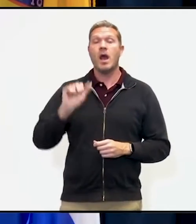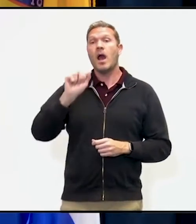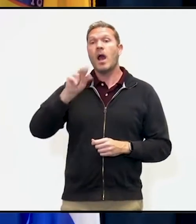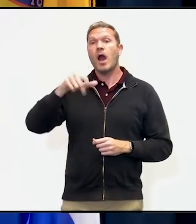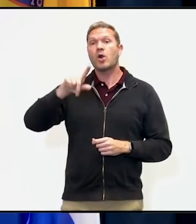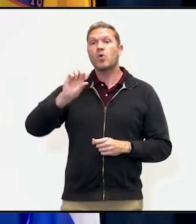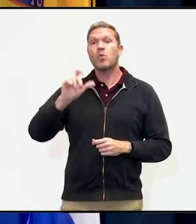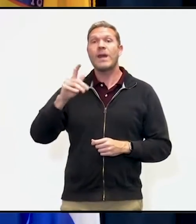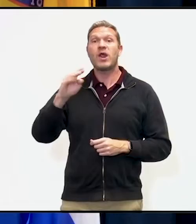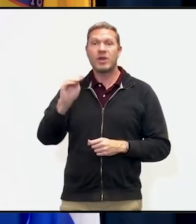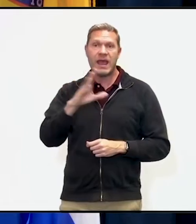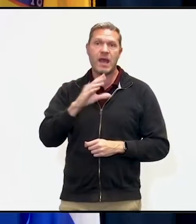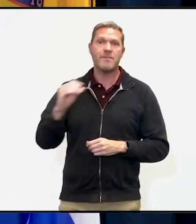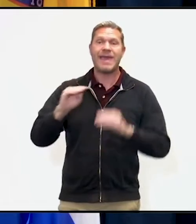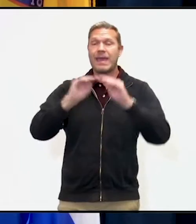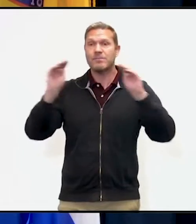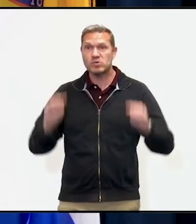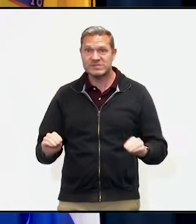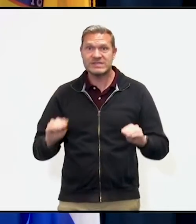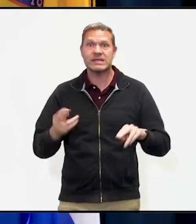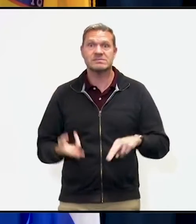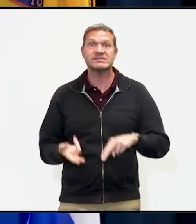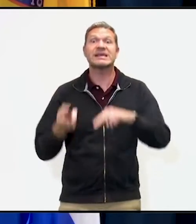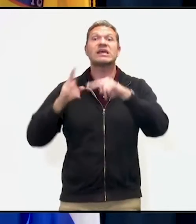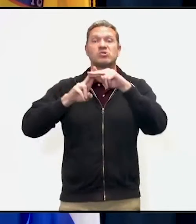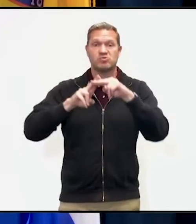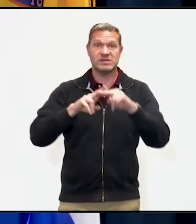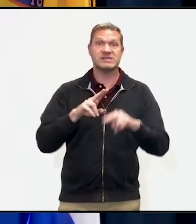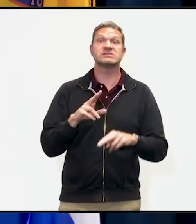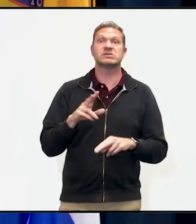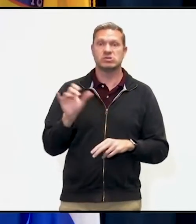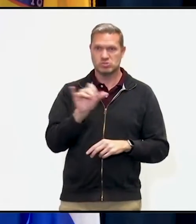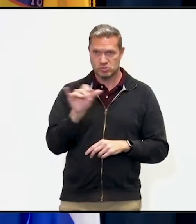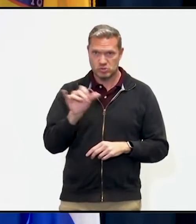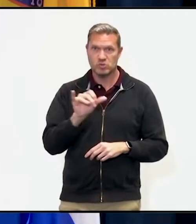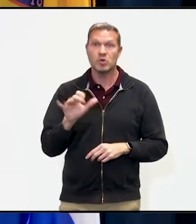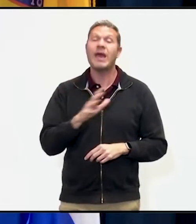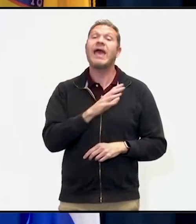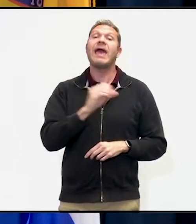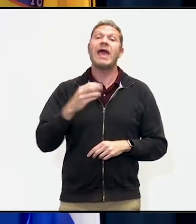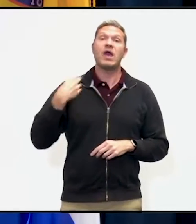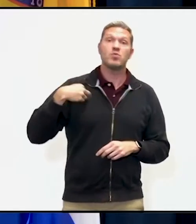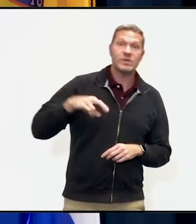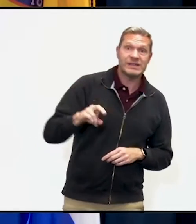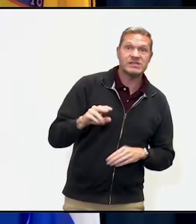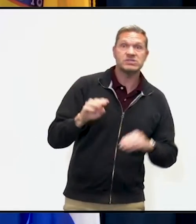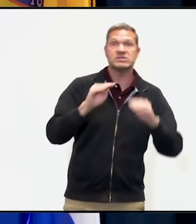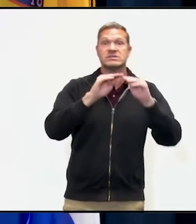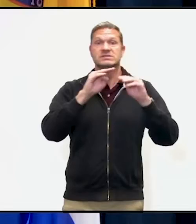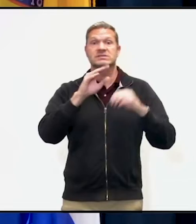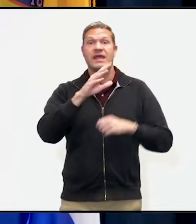means that in person religious services can also increase indoor capacity from 25 to 50 percent.